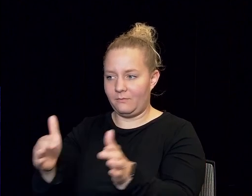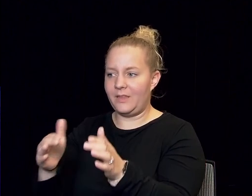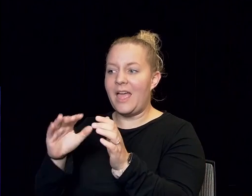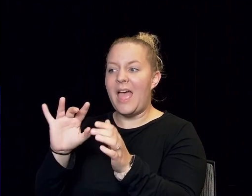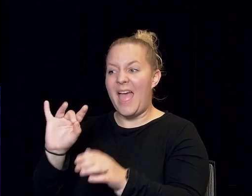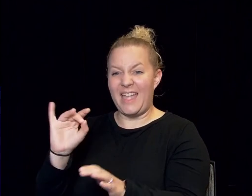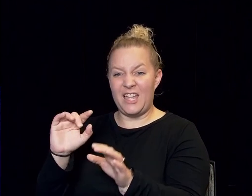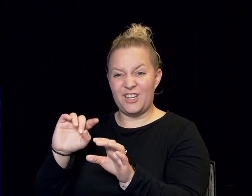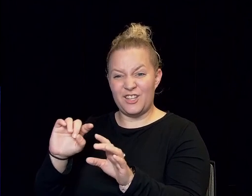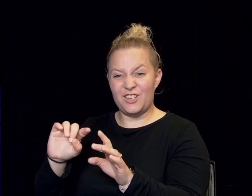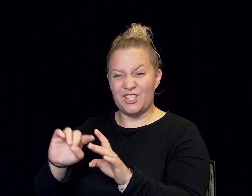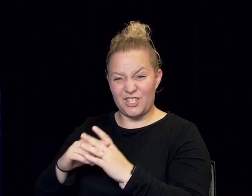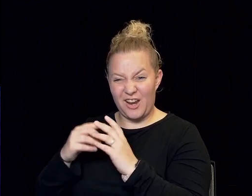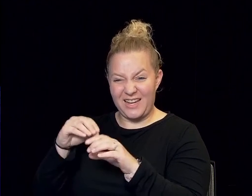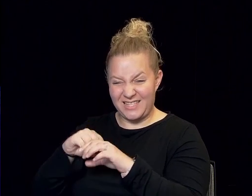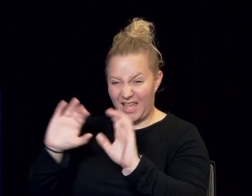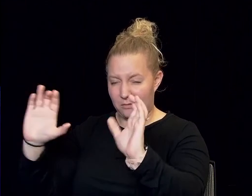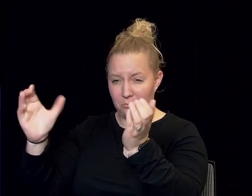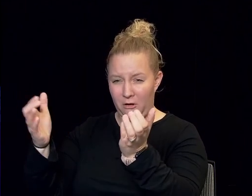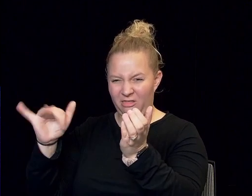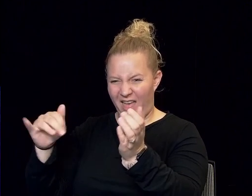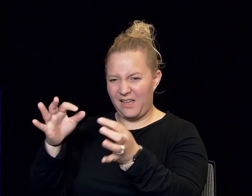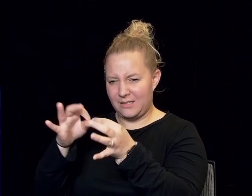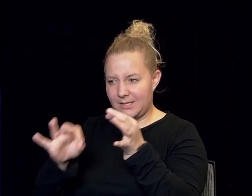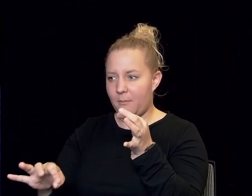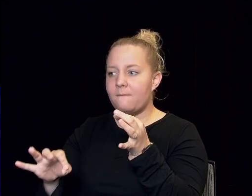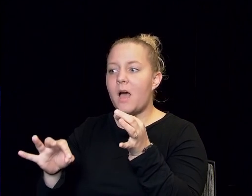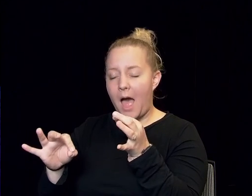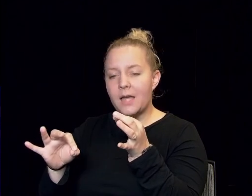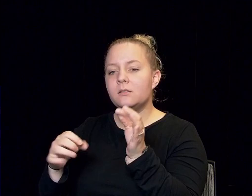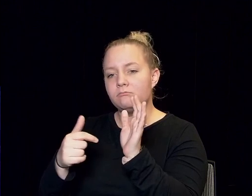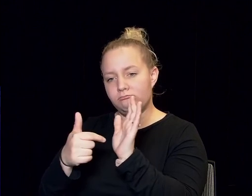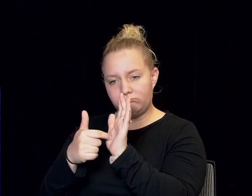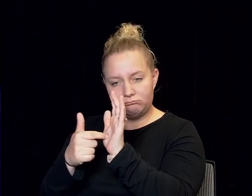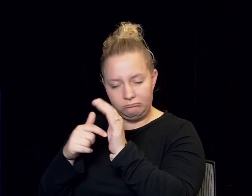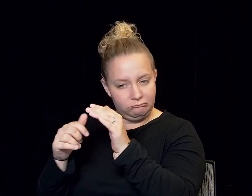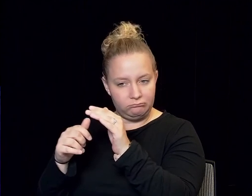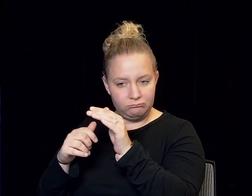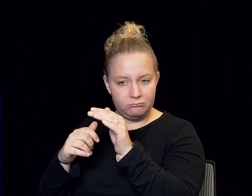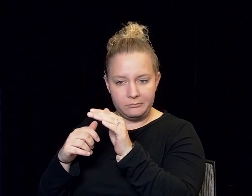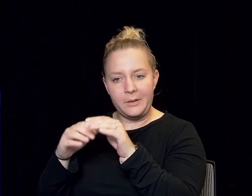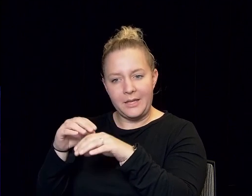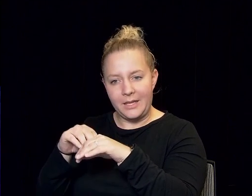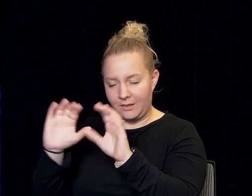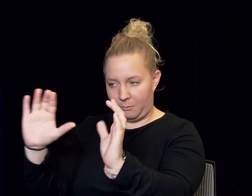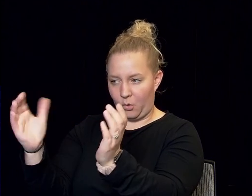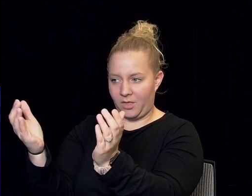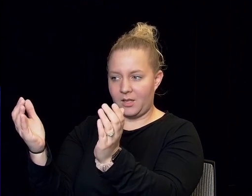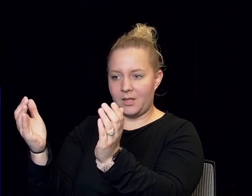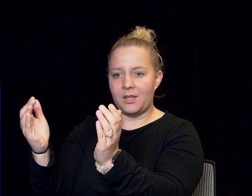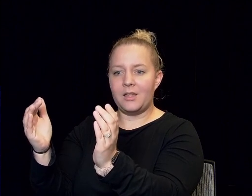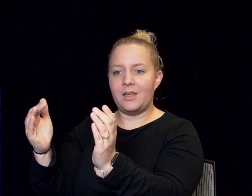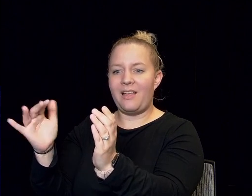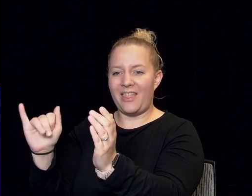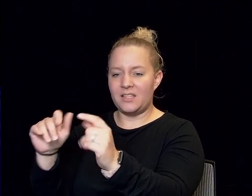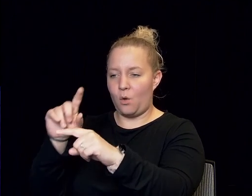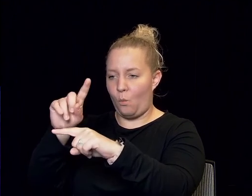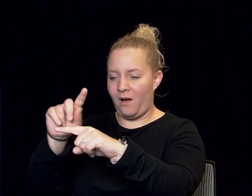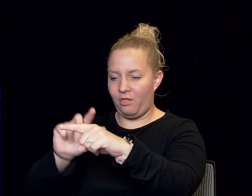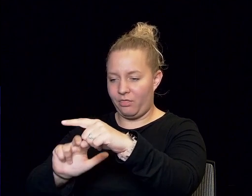the parentheses. And that simplified expression under this or in those parentheses gives us 1/35.